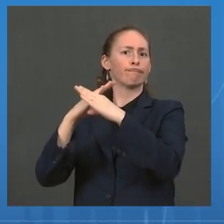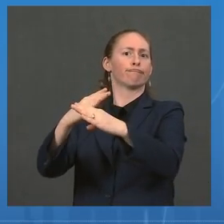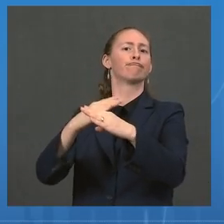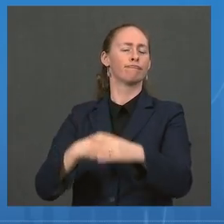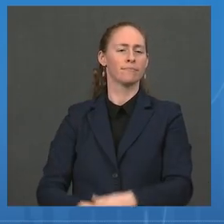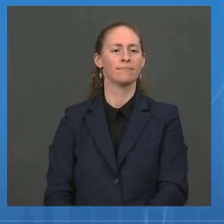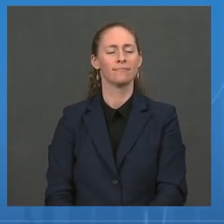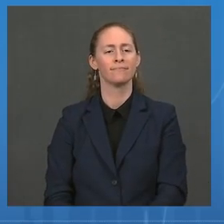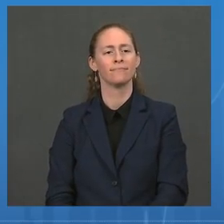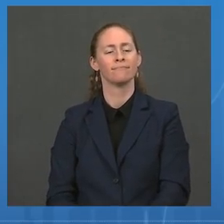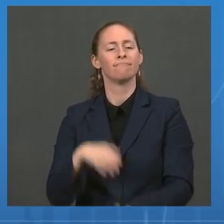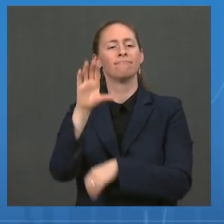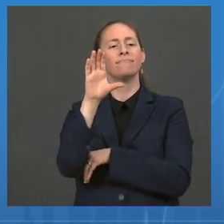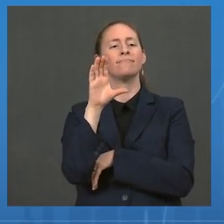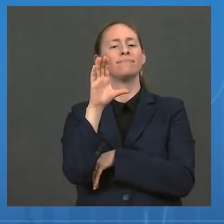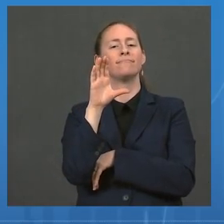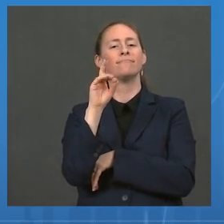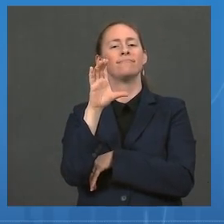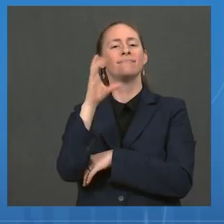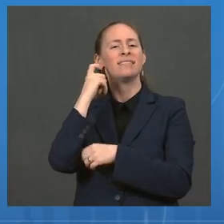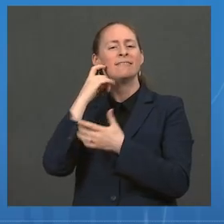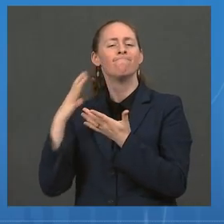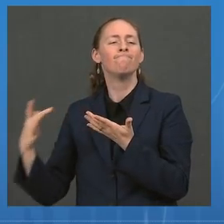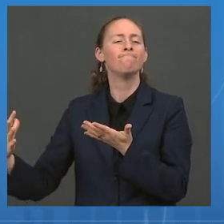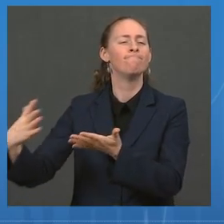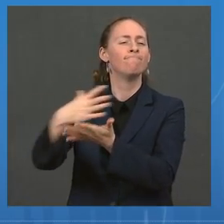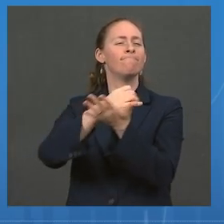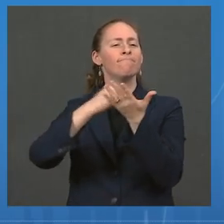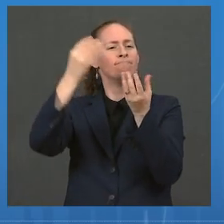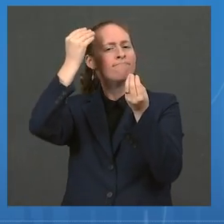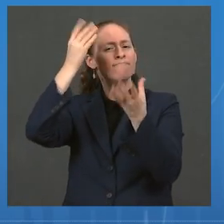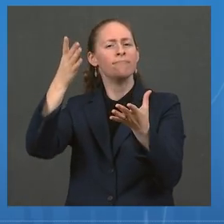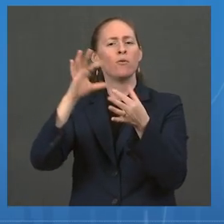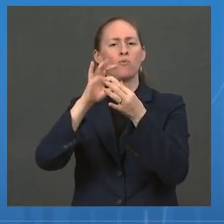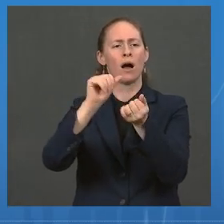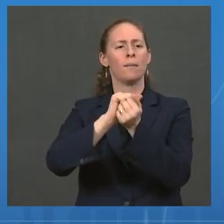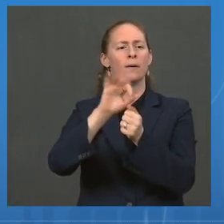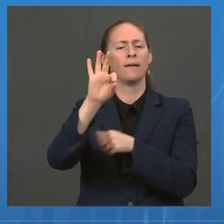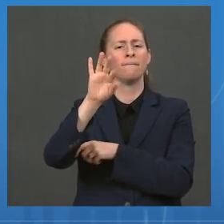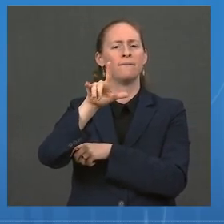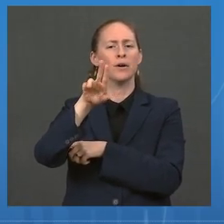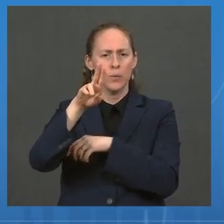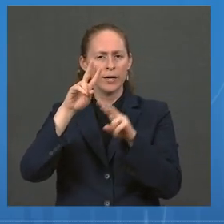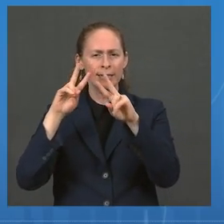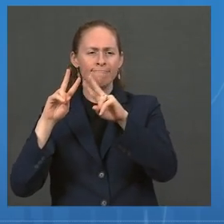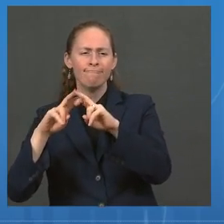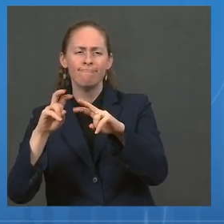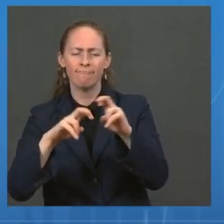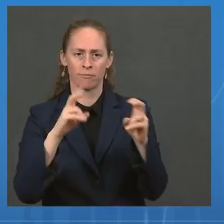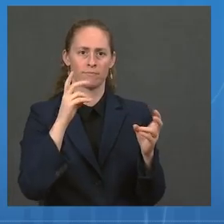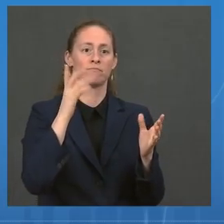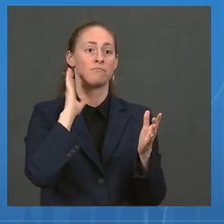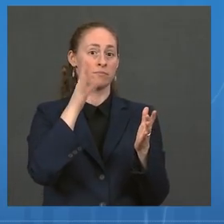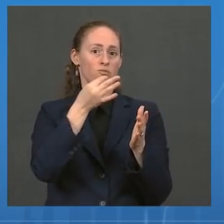for our full weekly influenza surveillance report, which we will start publishing online beginning on October 15th